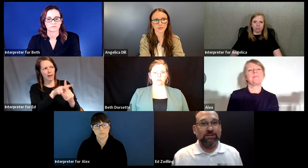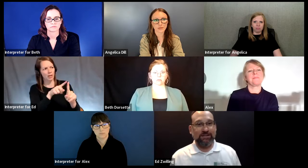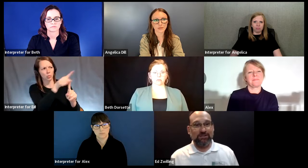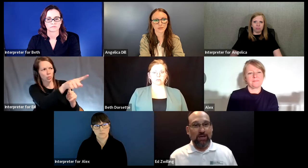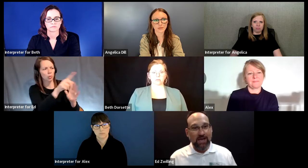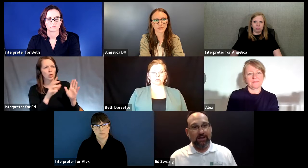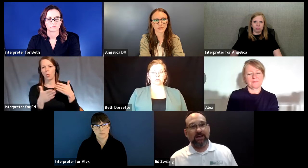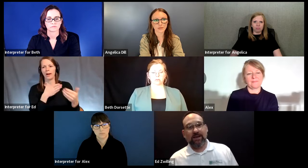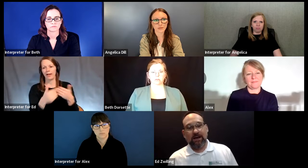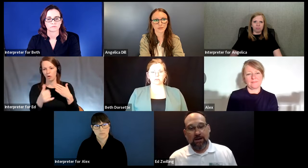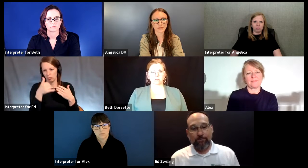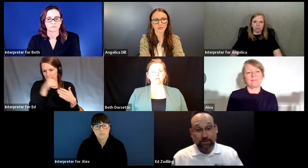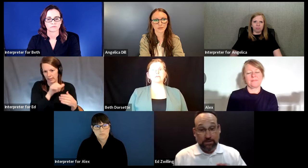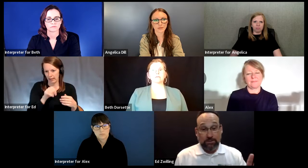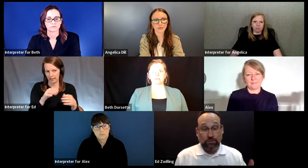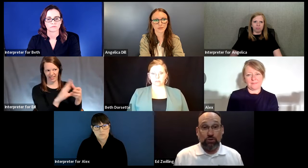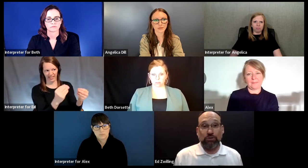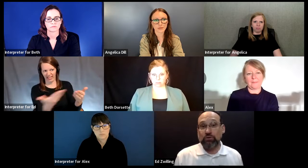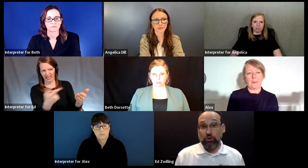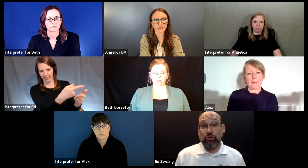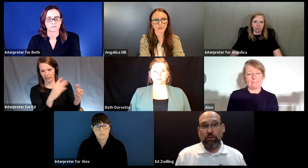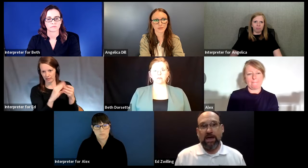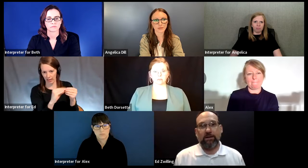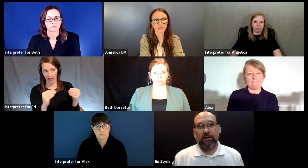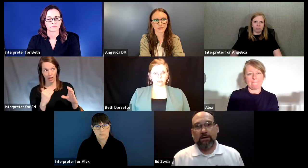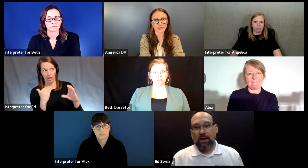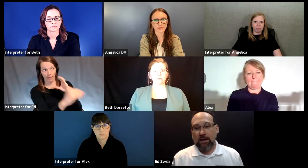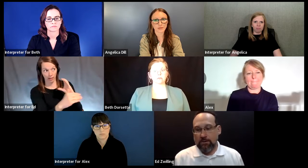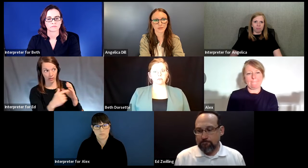Whatever nonsense you get, you should do that.